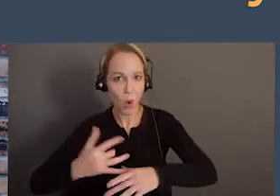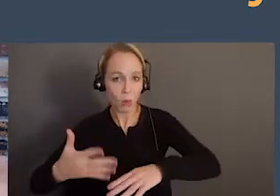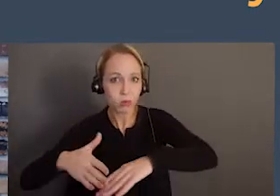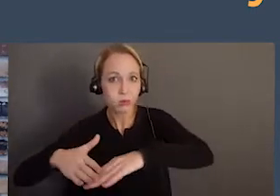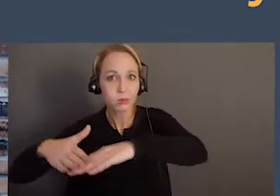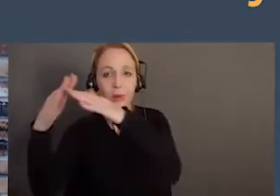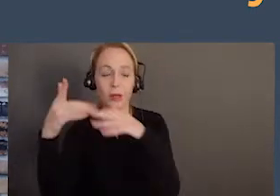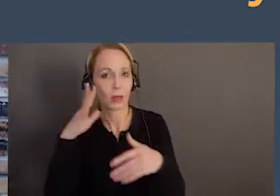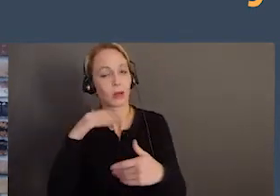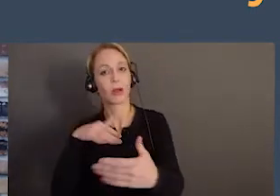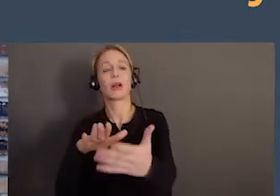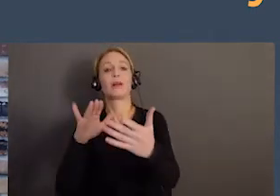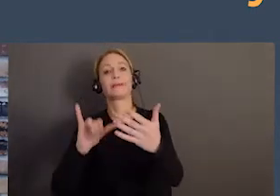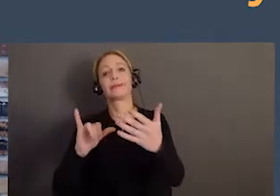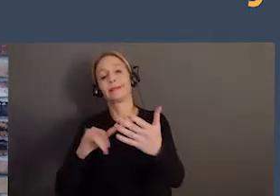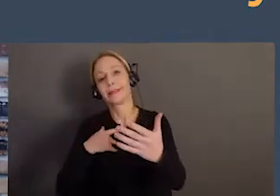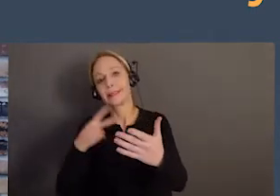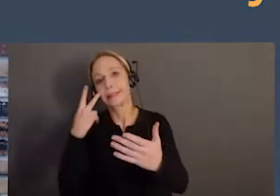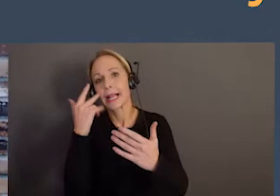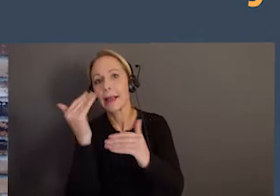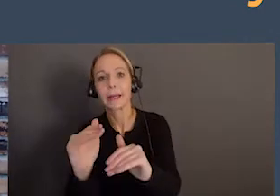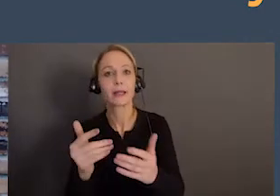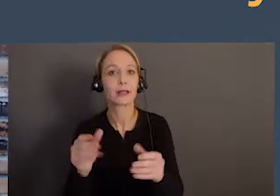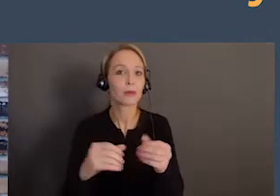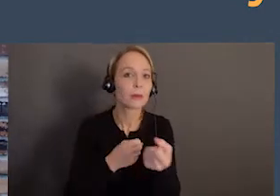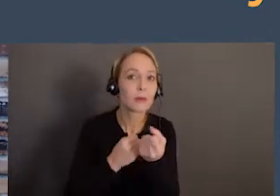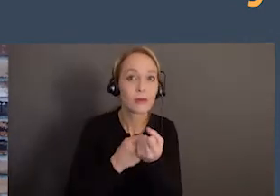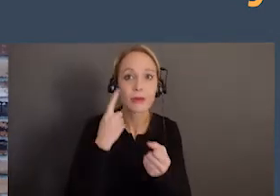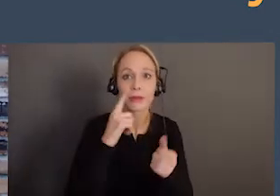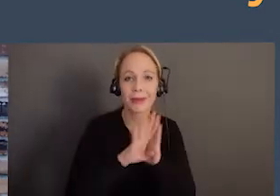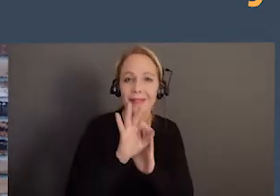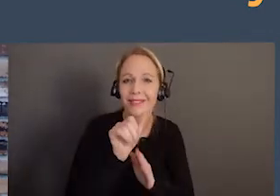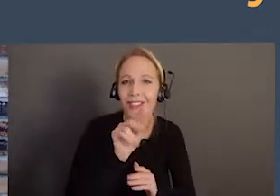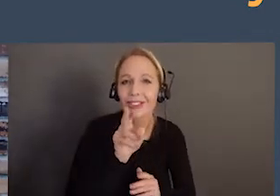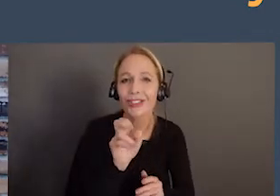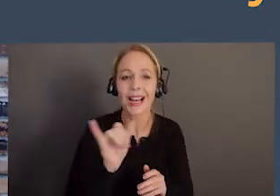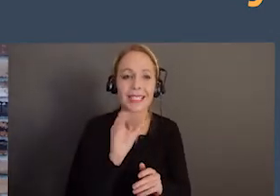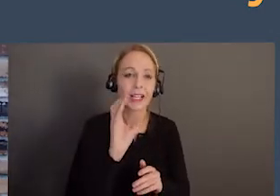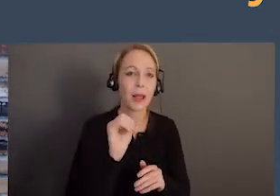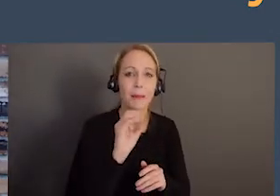THERE IS NO SUPPORT FOR DEVELOPER FEATURES LIKE CR CARDS AND WEBHOOKS.